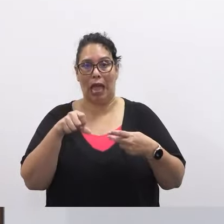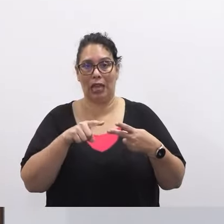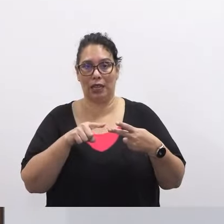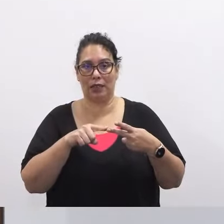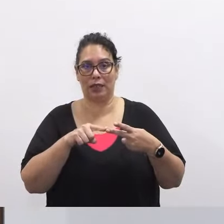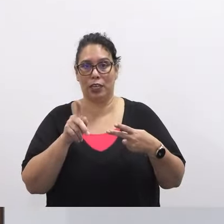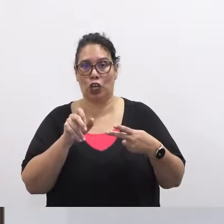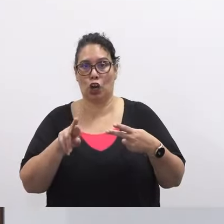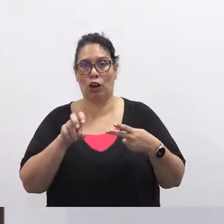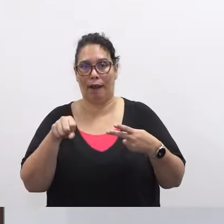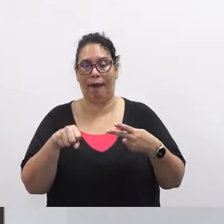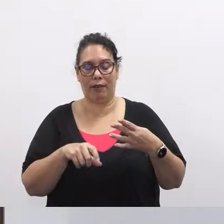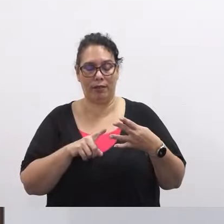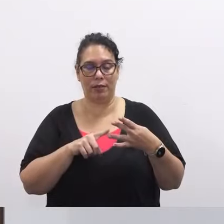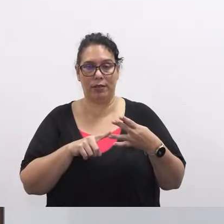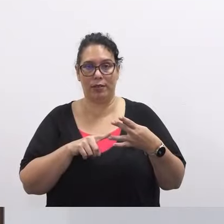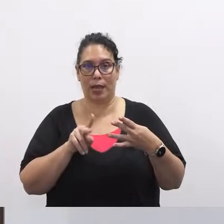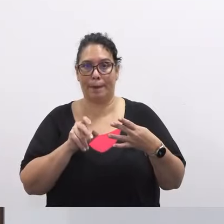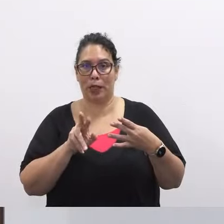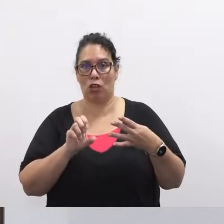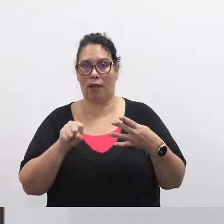And I also vote aye, so that passes four, zero.